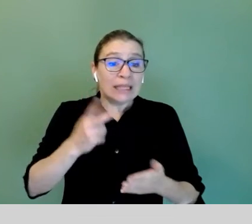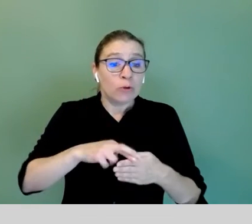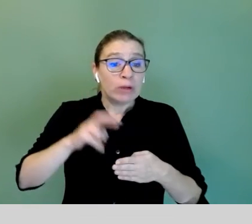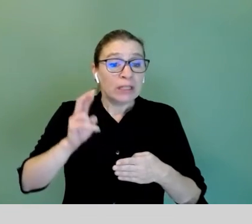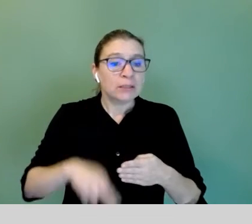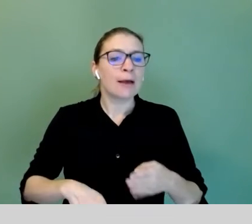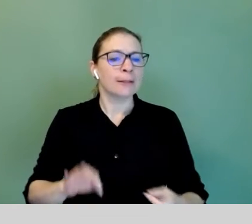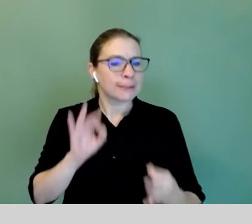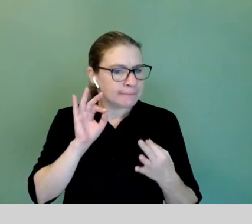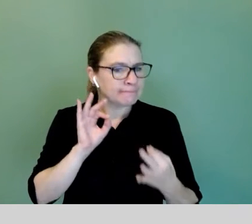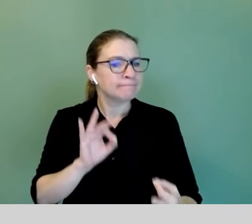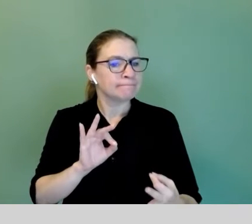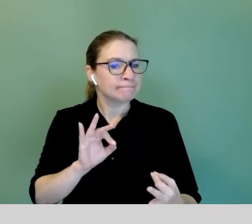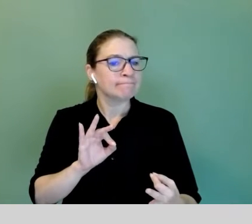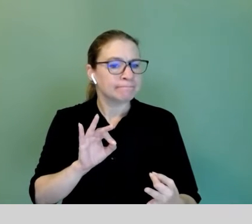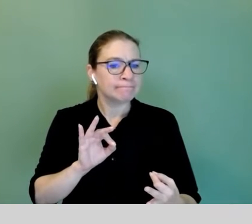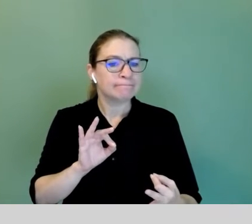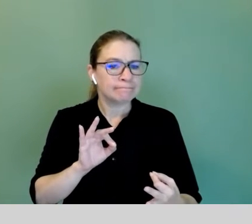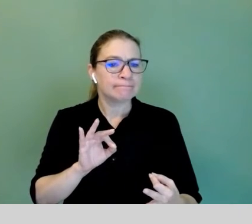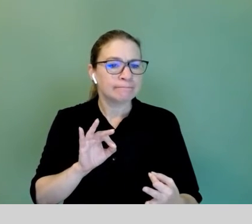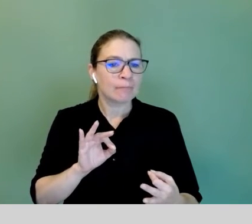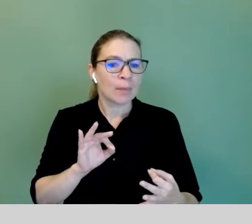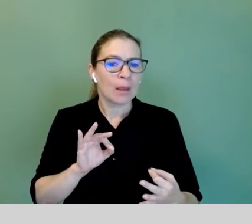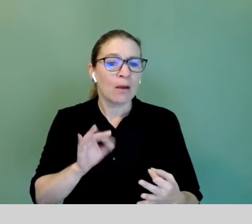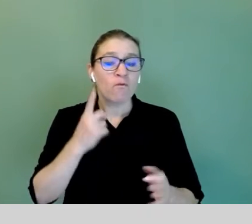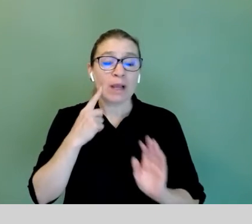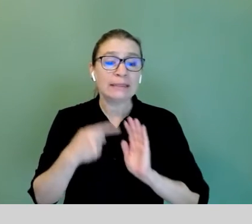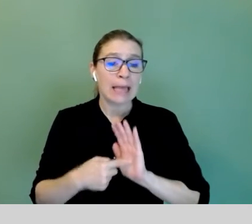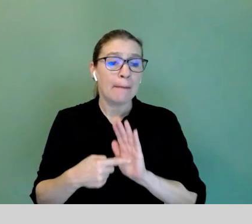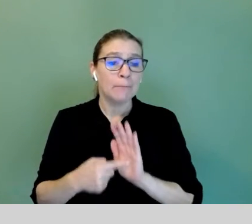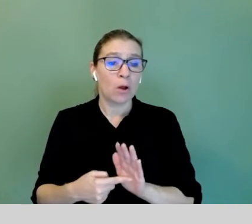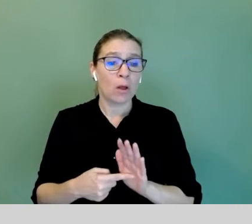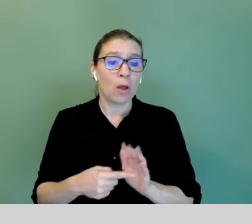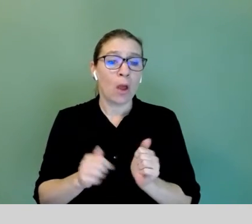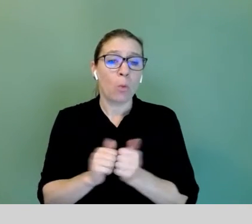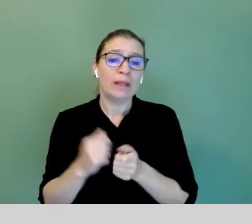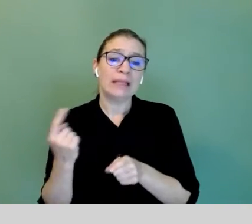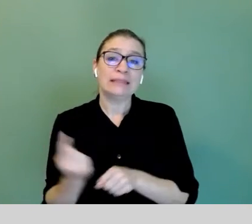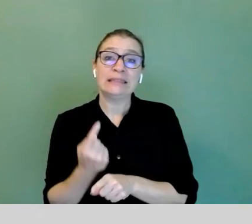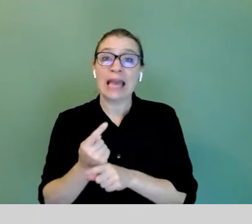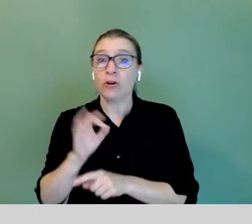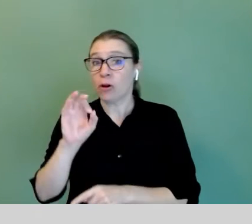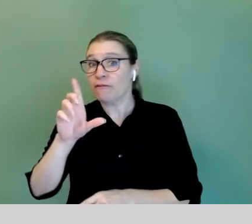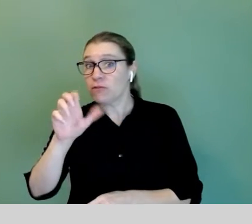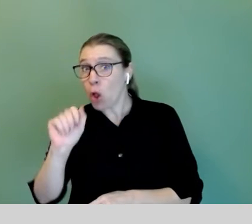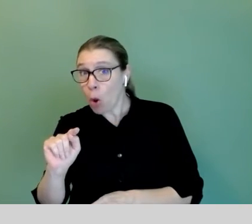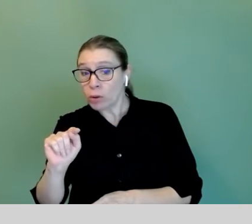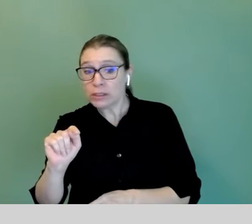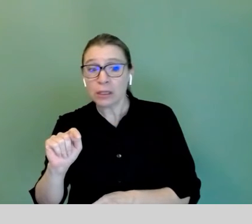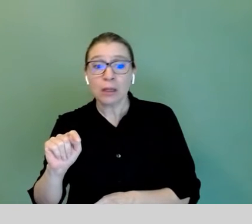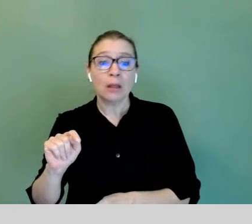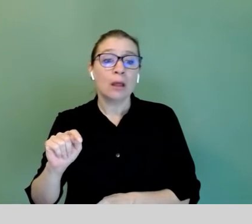but you see the results will also need a little bit more time. So for example, while with standard float,